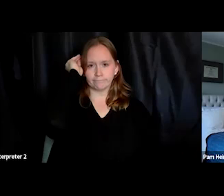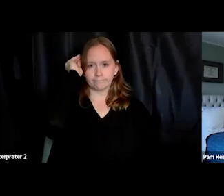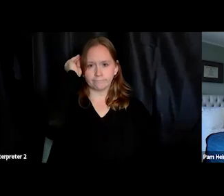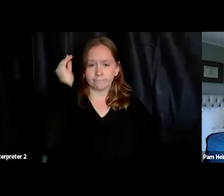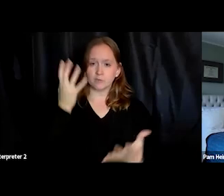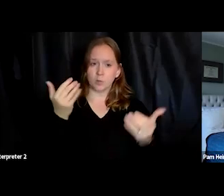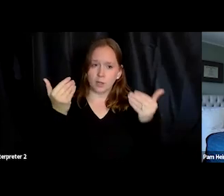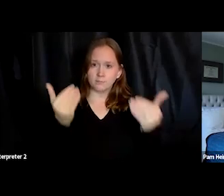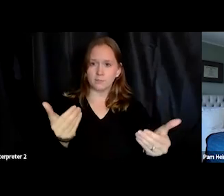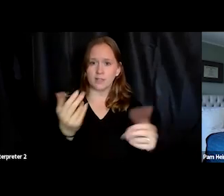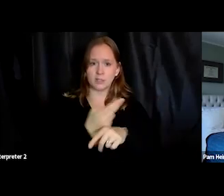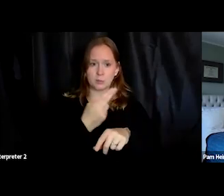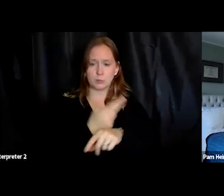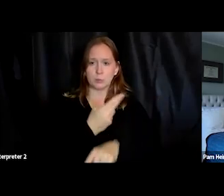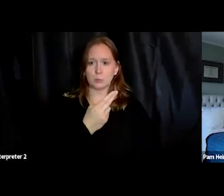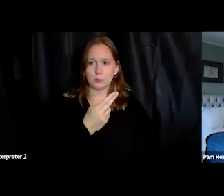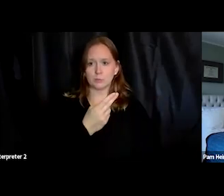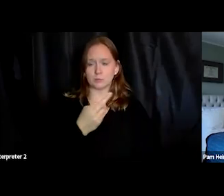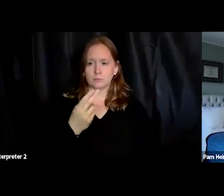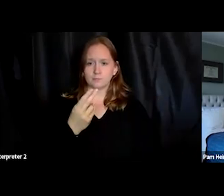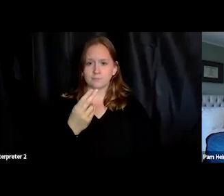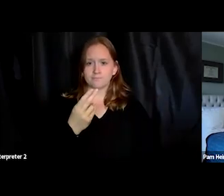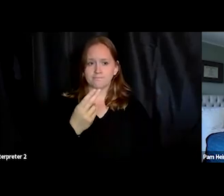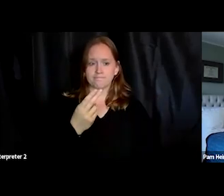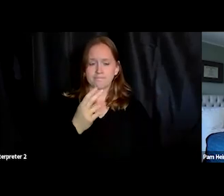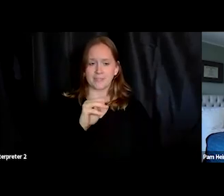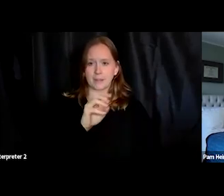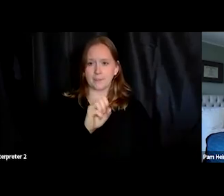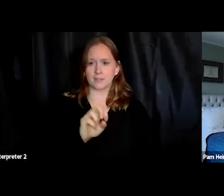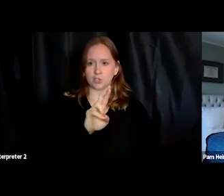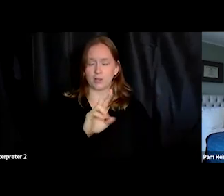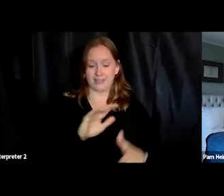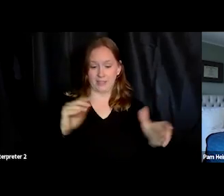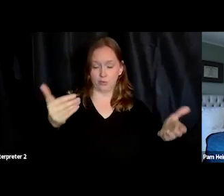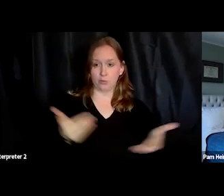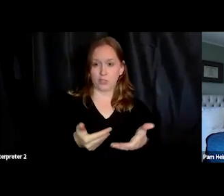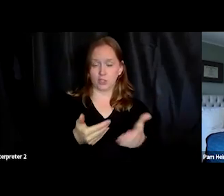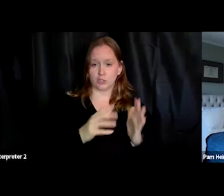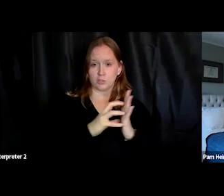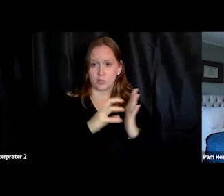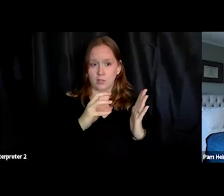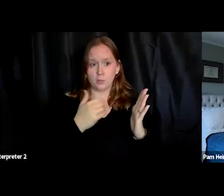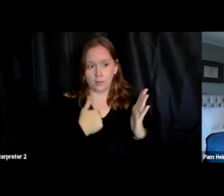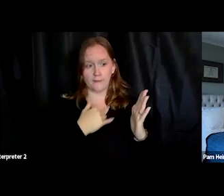what Amanda said in the MSR. In the introduction, we'll have the applicants age, education,